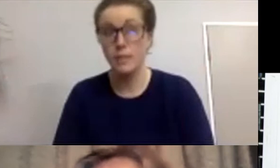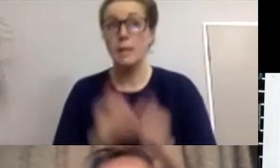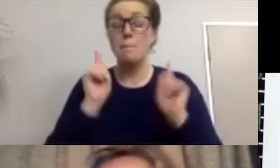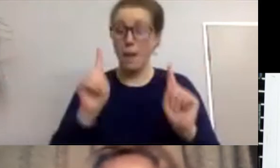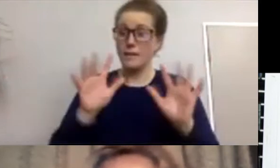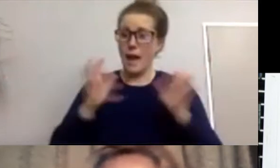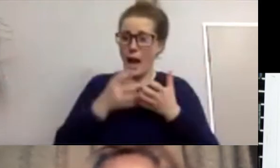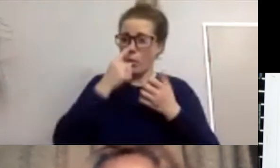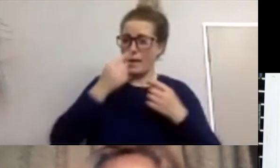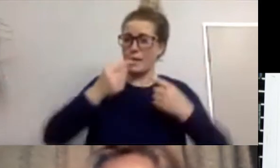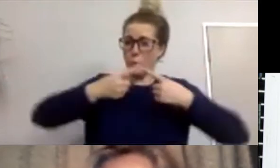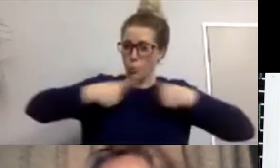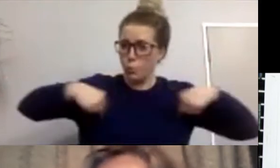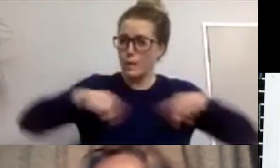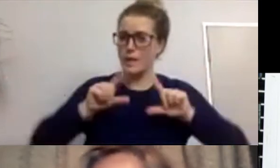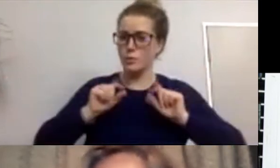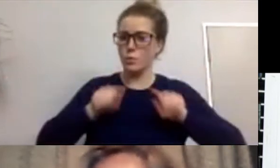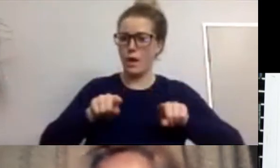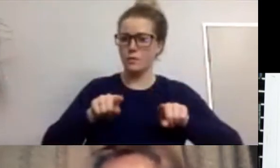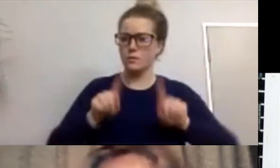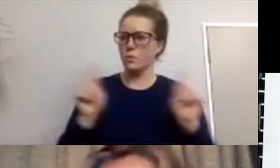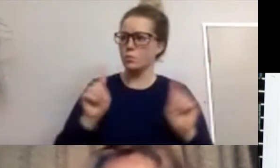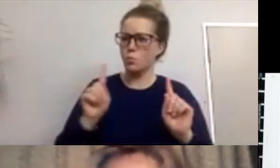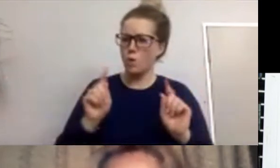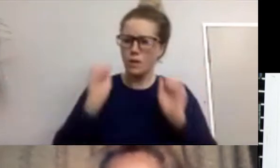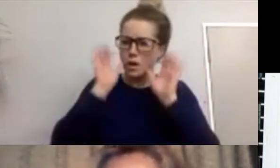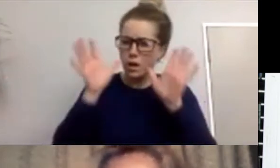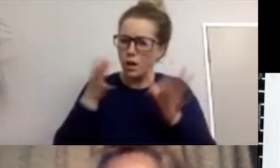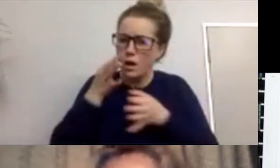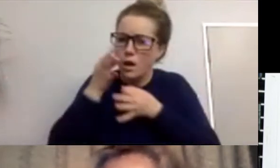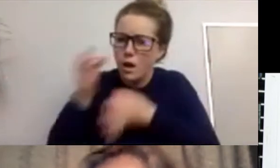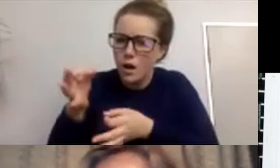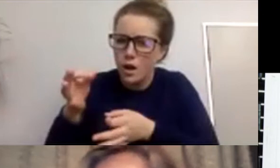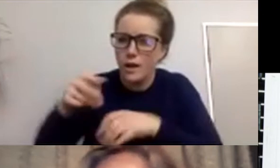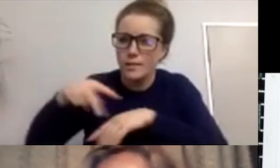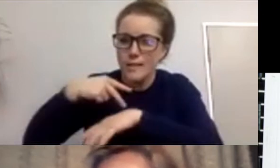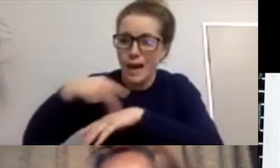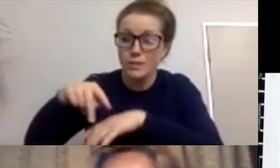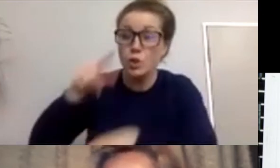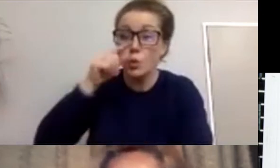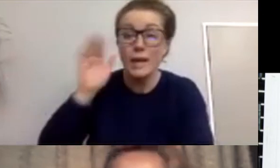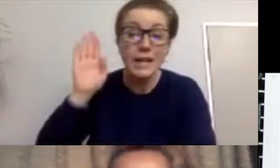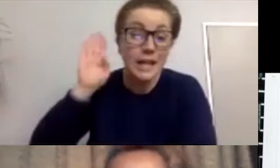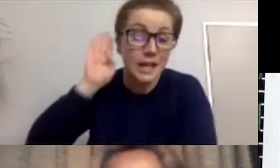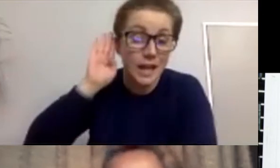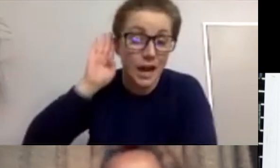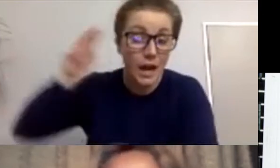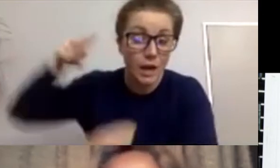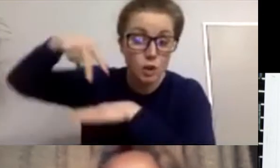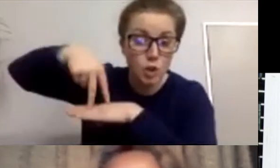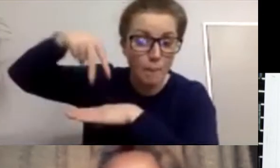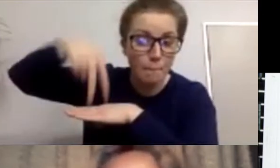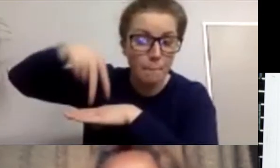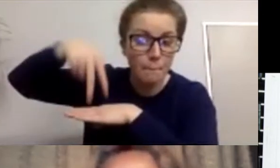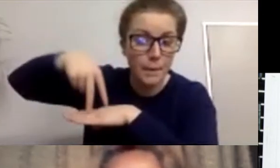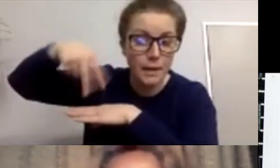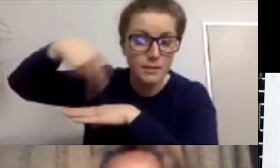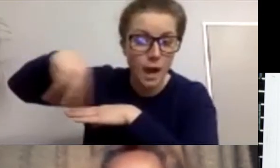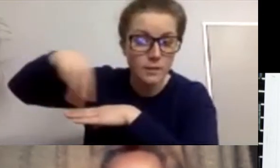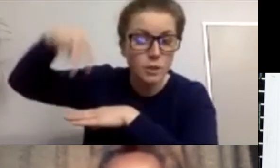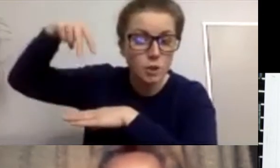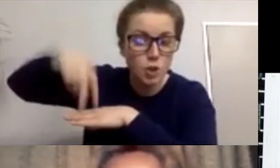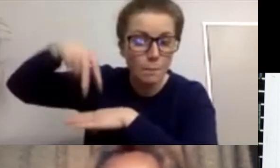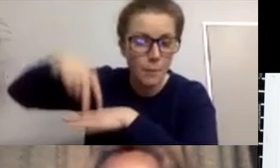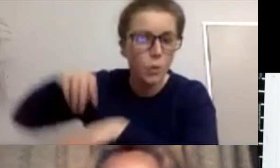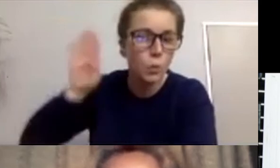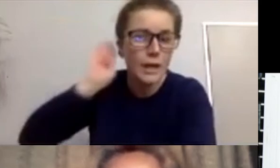So I thought, what's the appeal with the dance is that you can hear the dancer jumping on the spring floor.